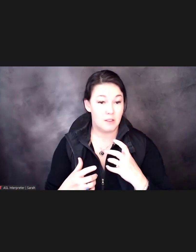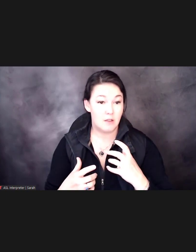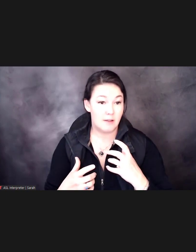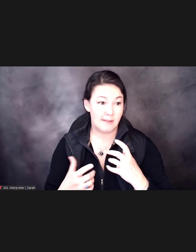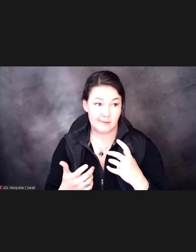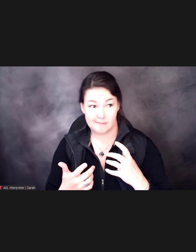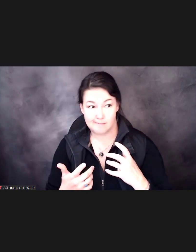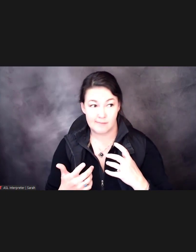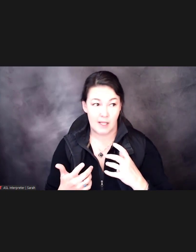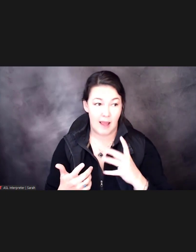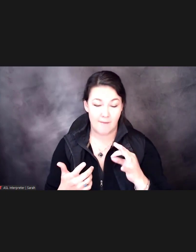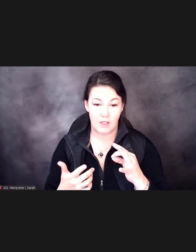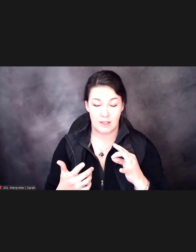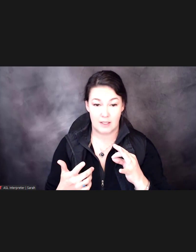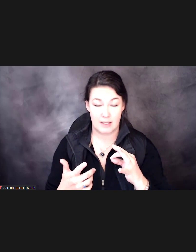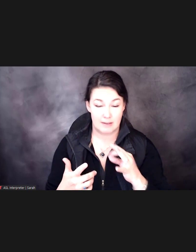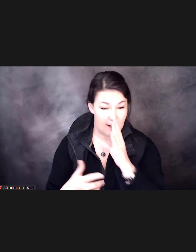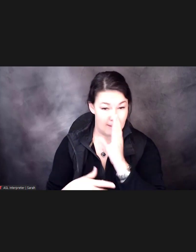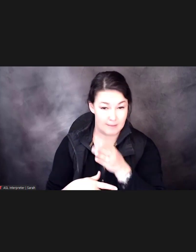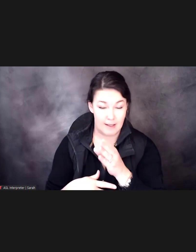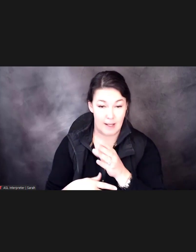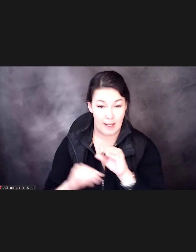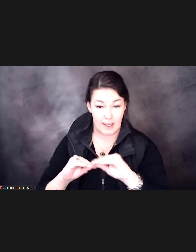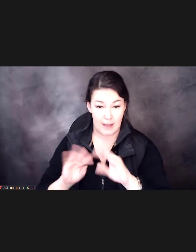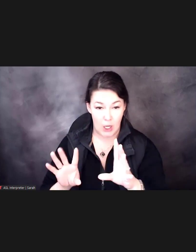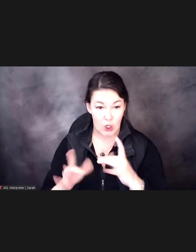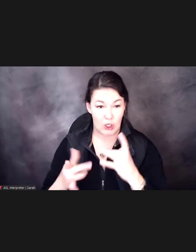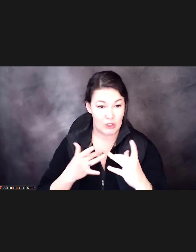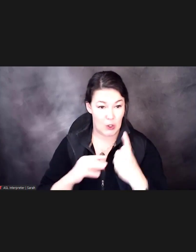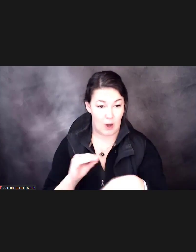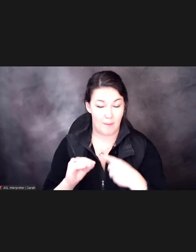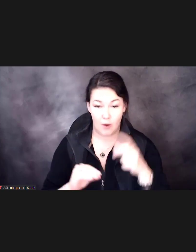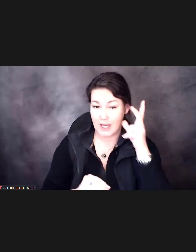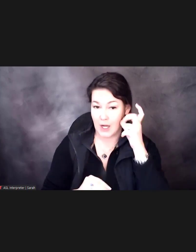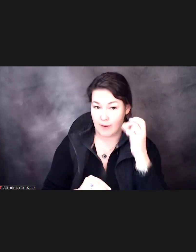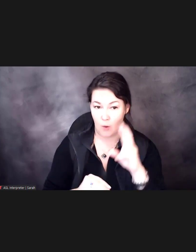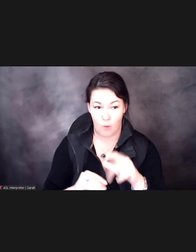there's an explicit concern about hearing or language, make a direct